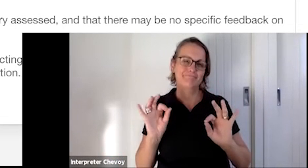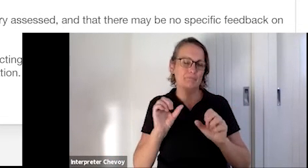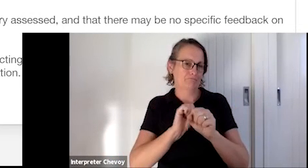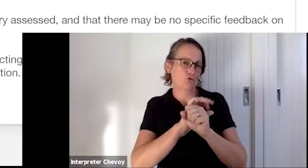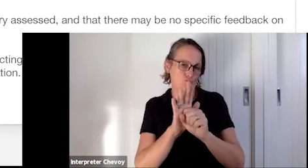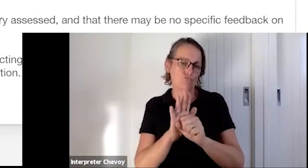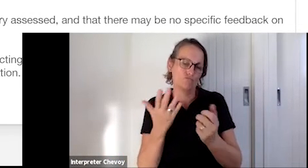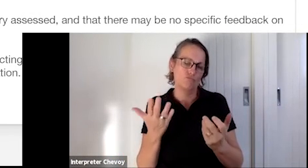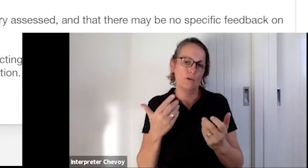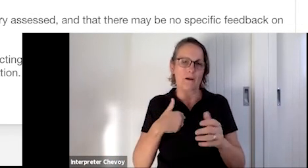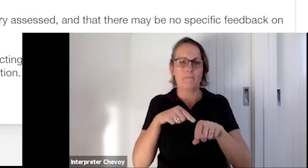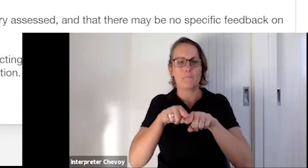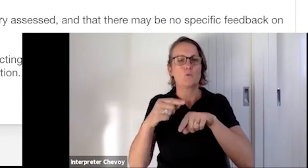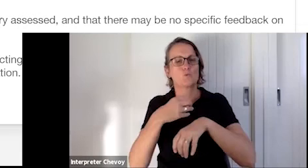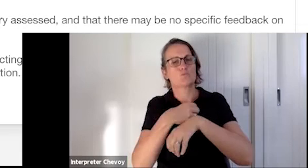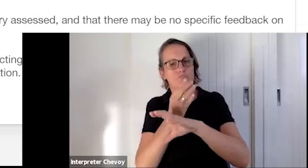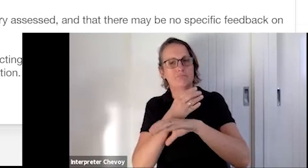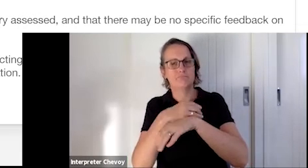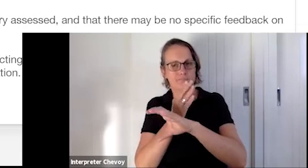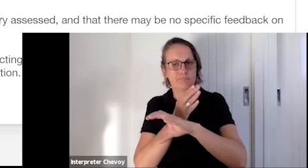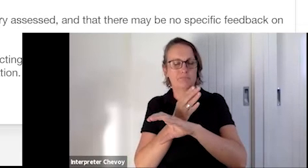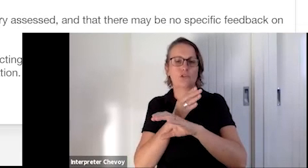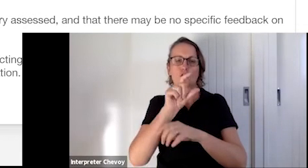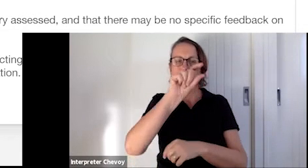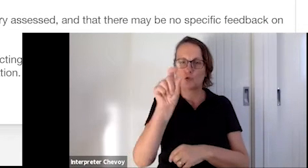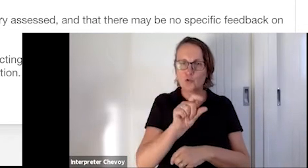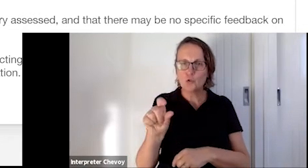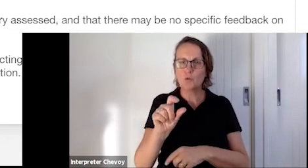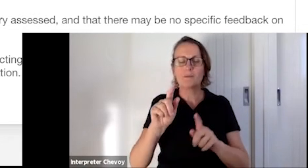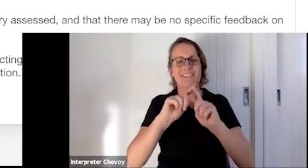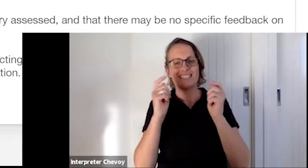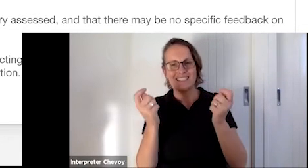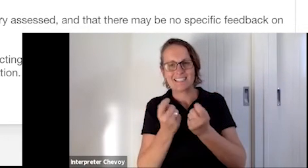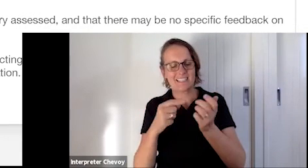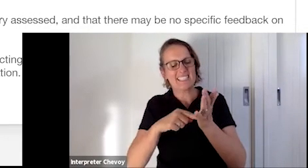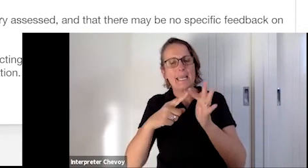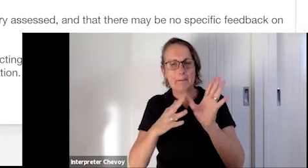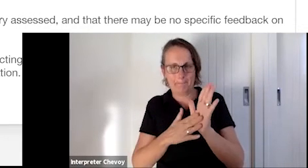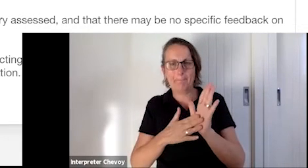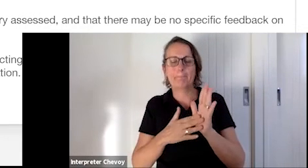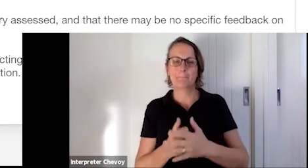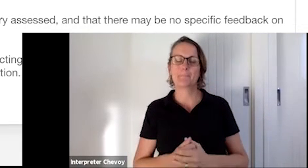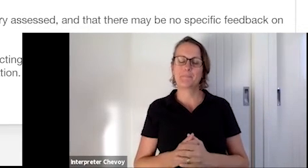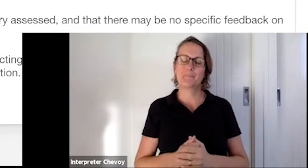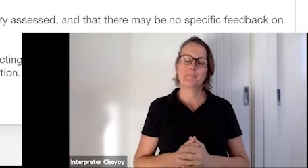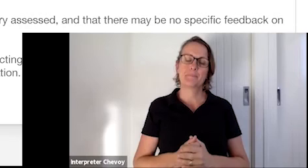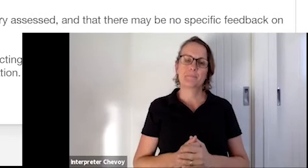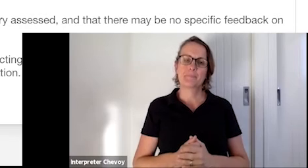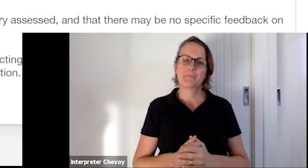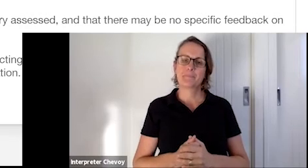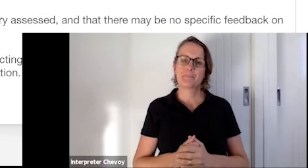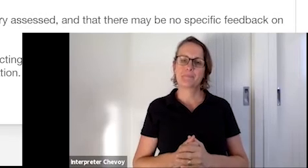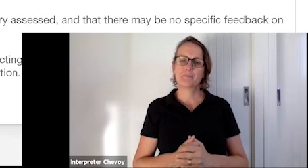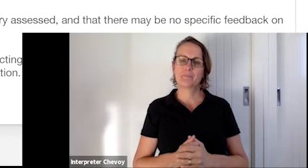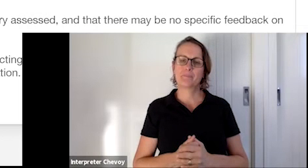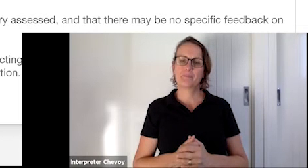been doing much more online through Zoom and Teams chats, or Teams videos. It's kind of we're still